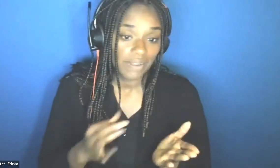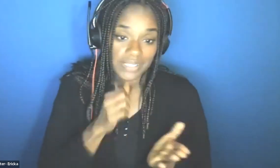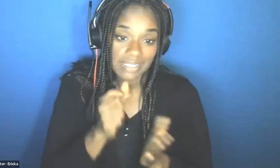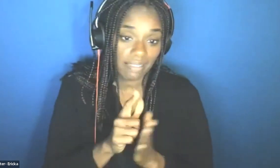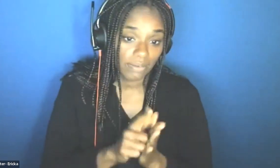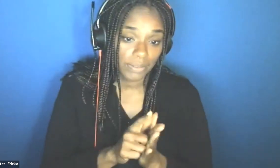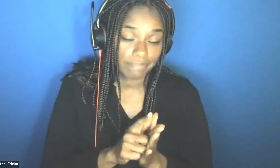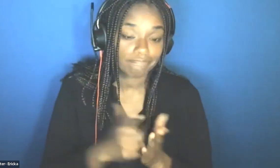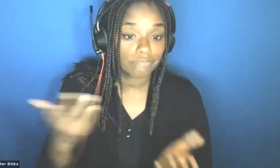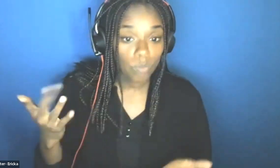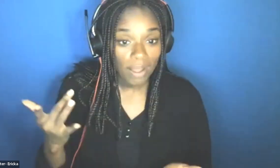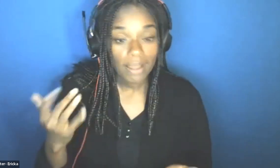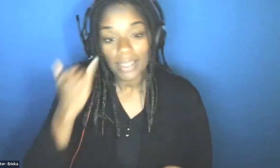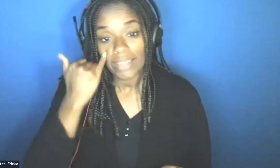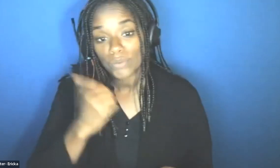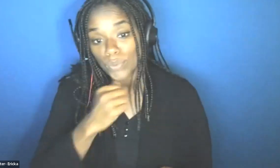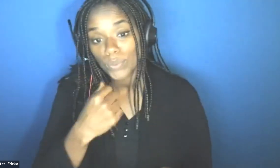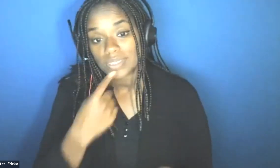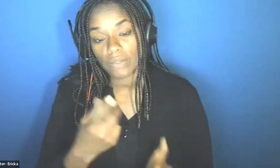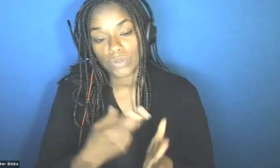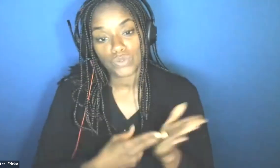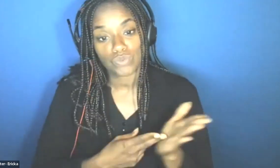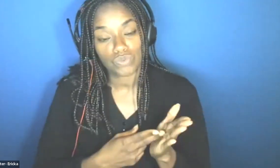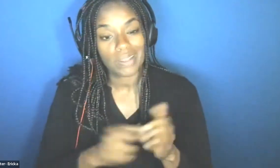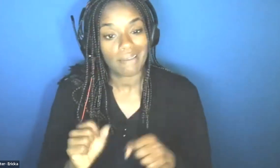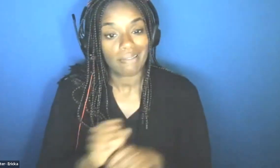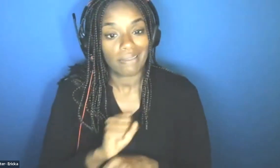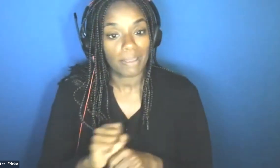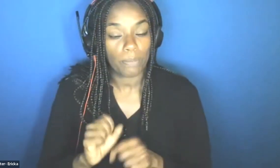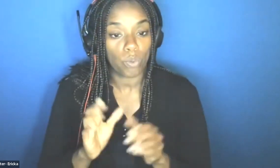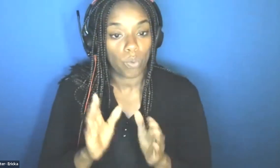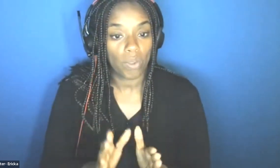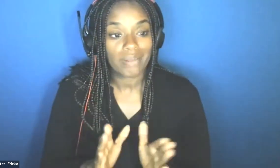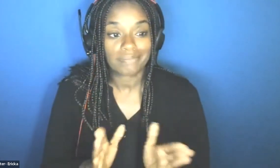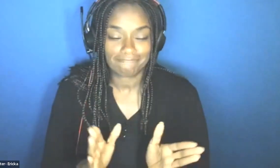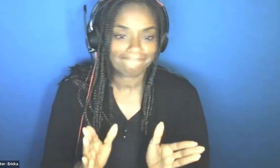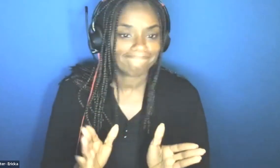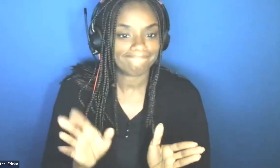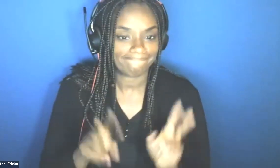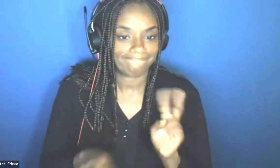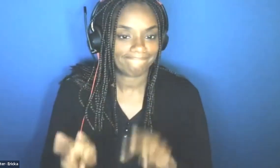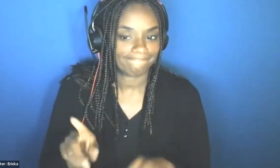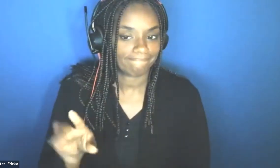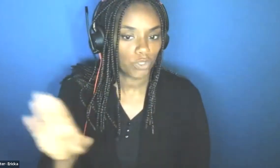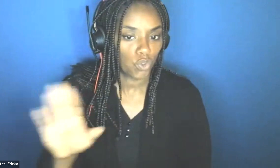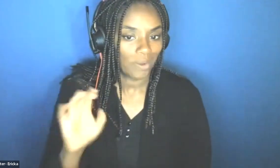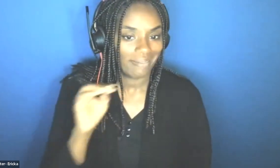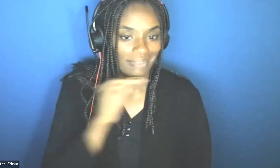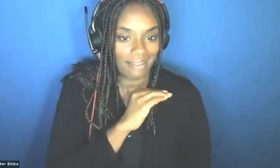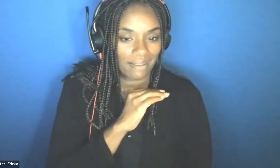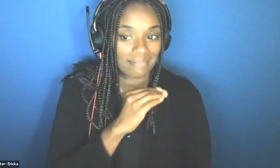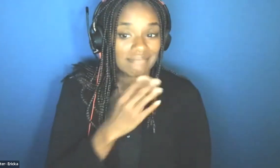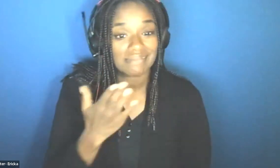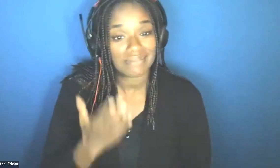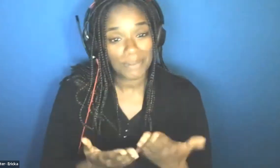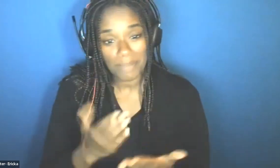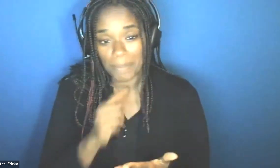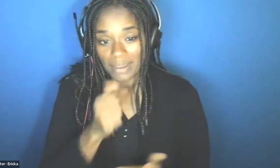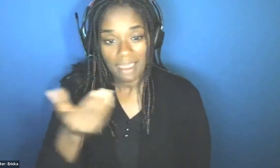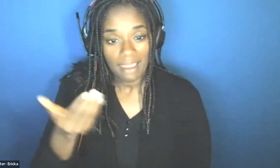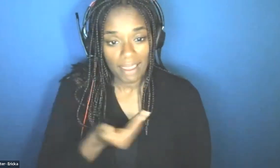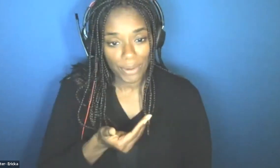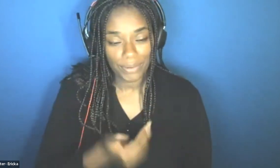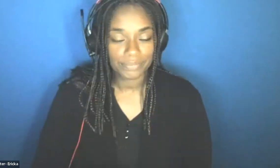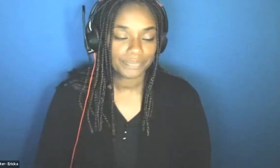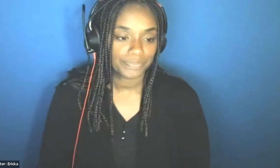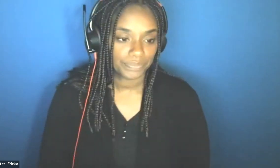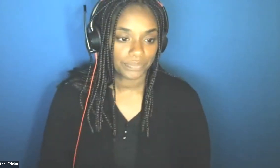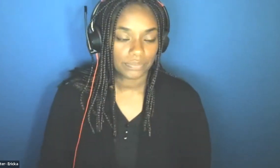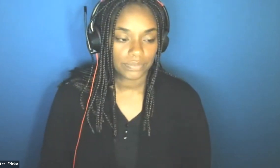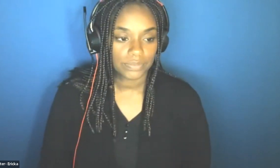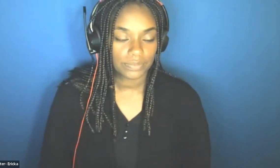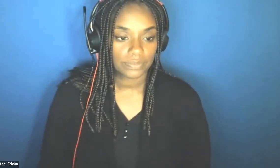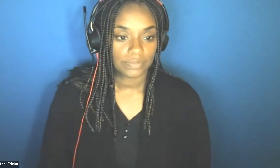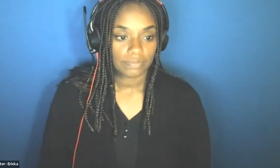Well, you should tell the truth.